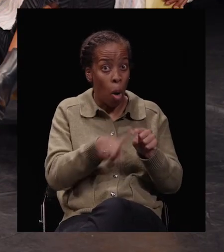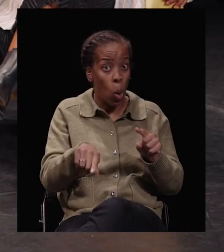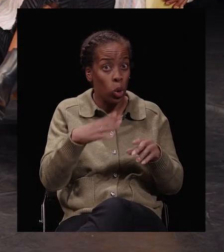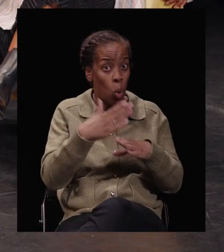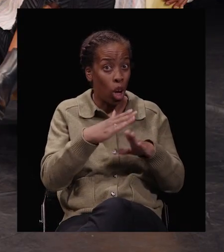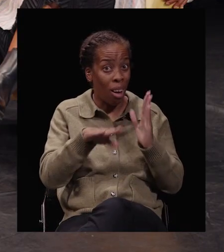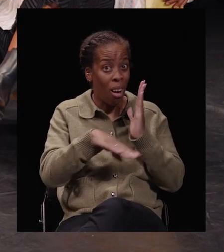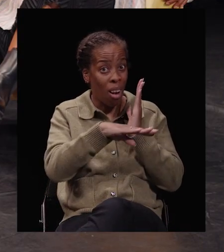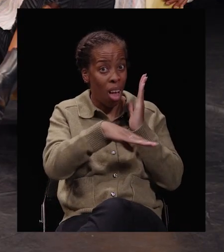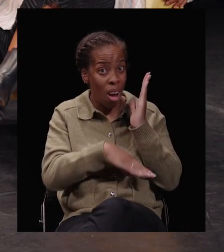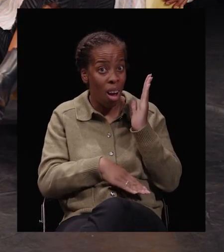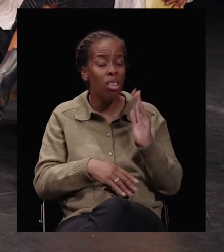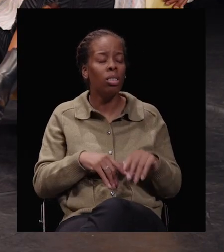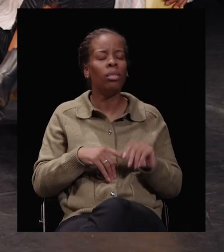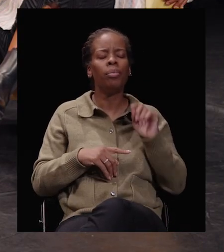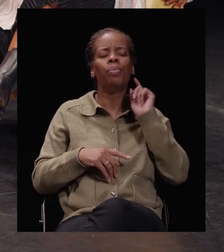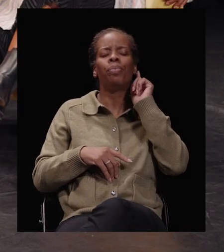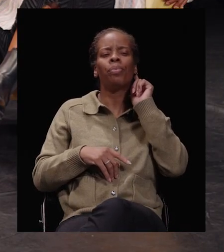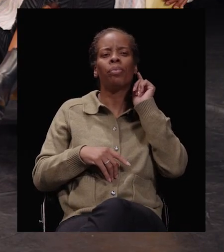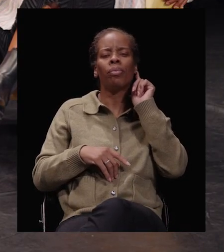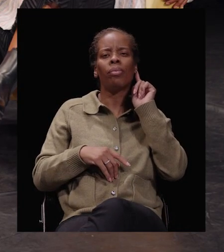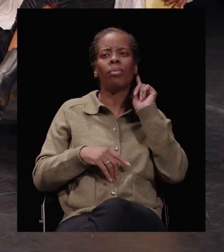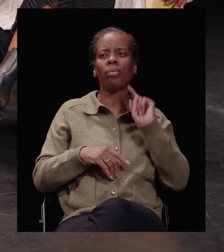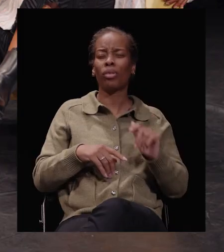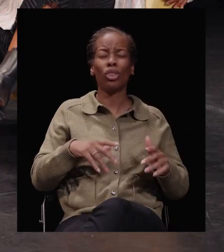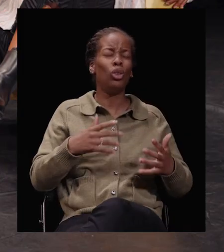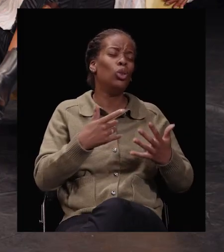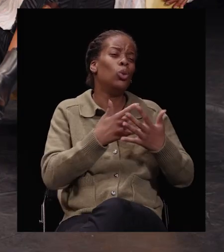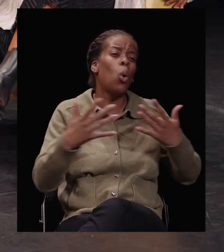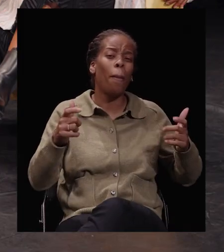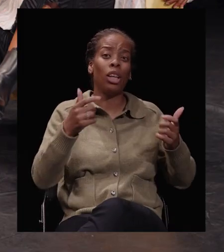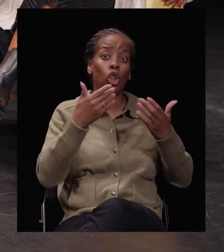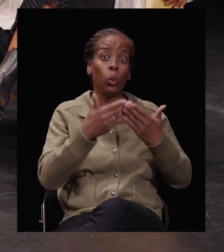that they were, they walked, so many students sat in front of me